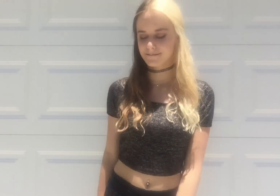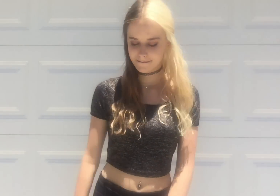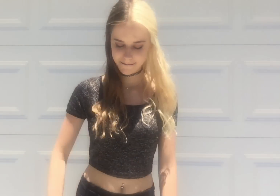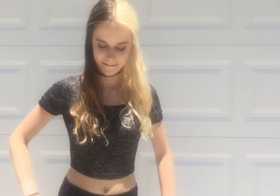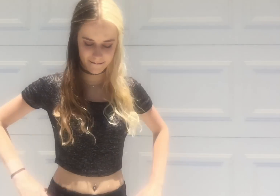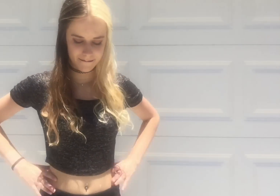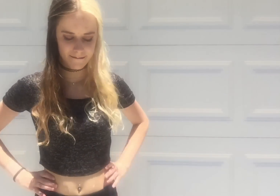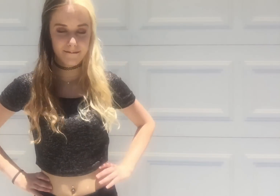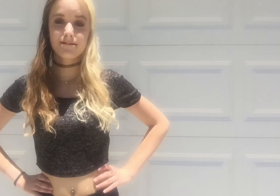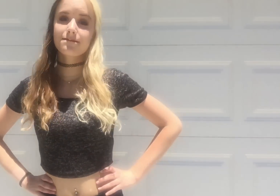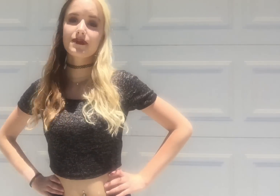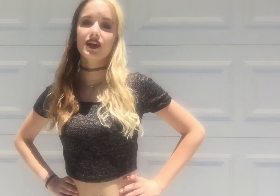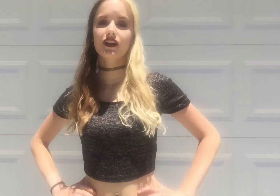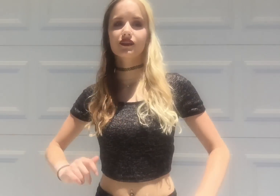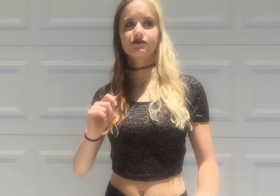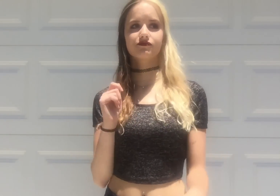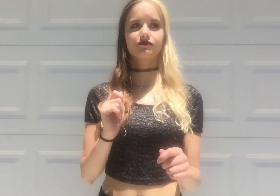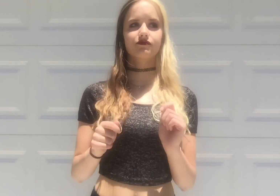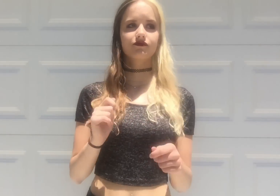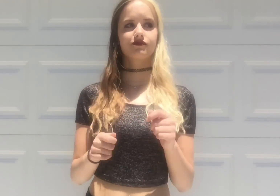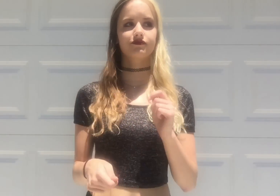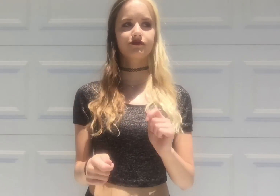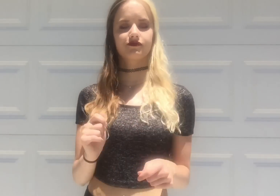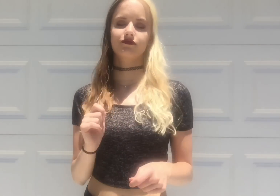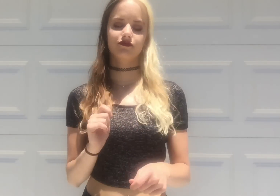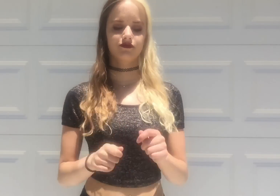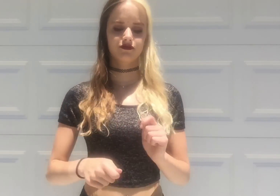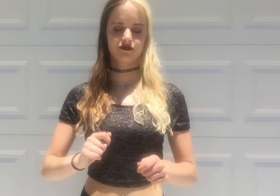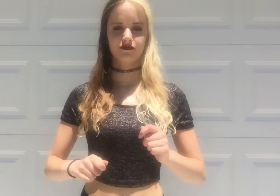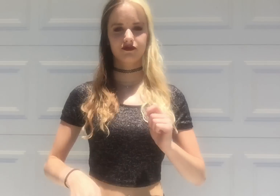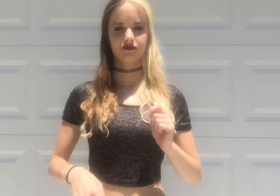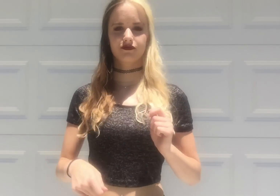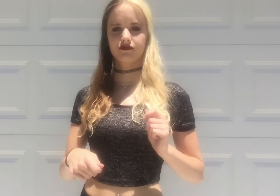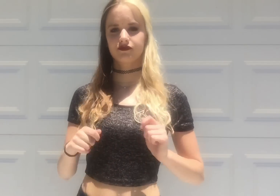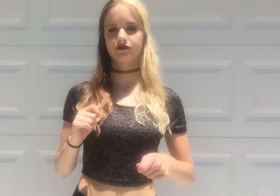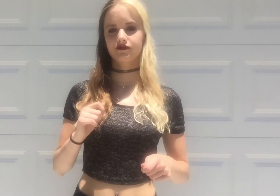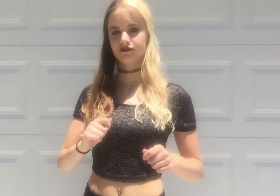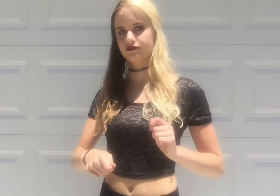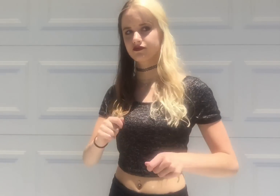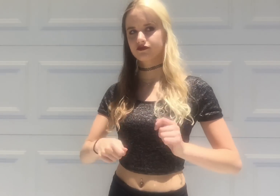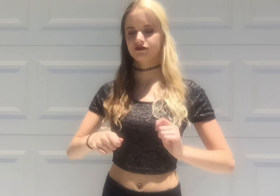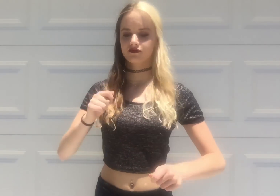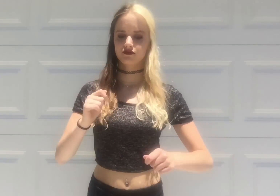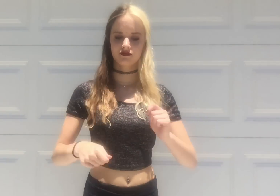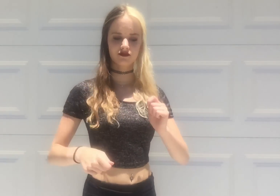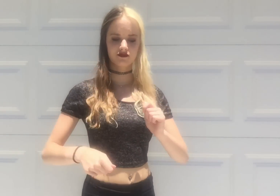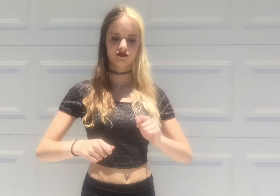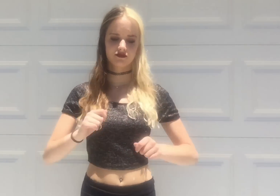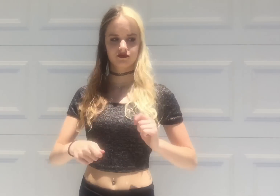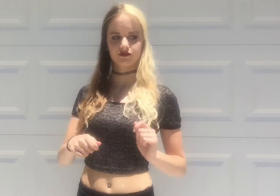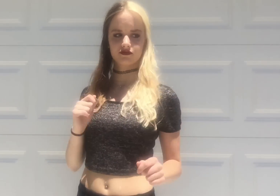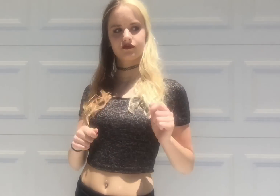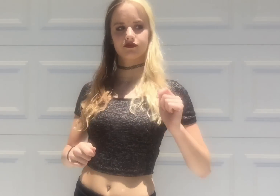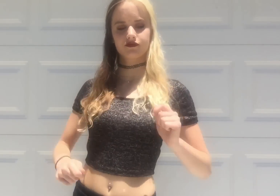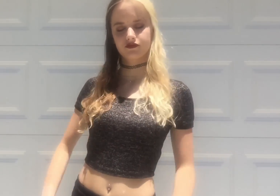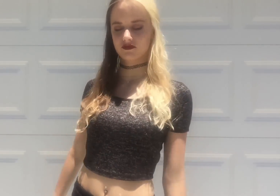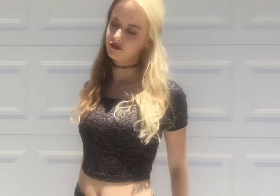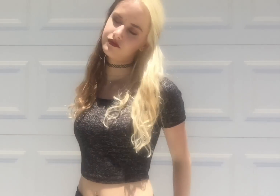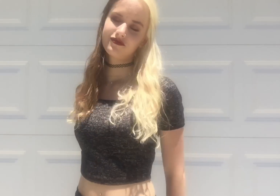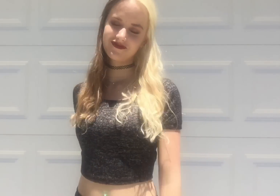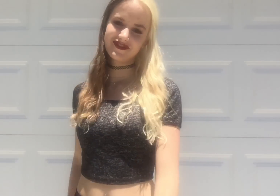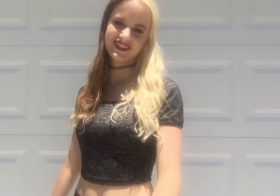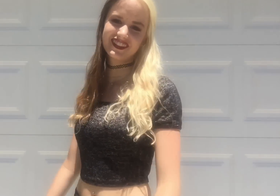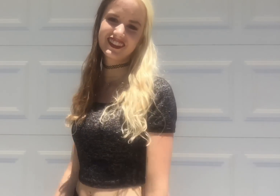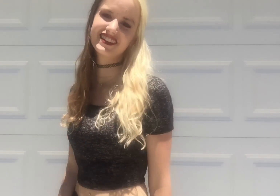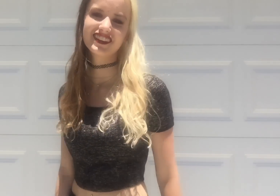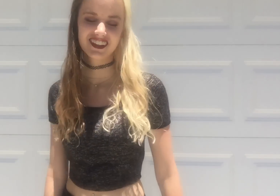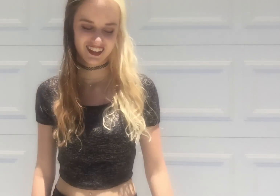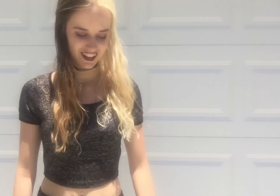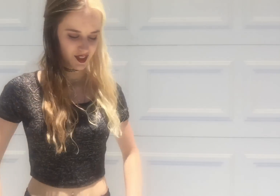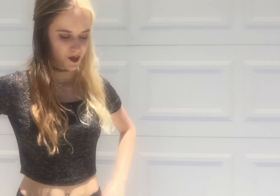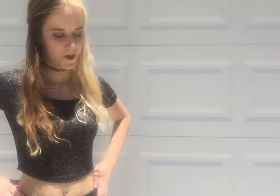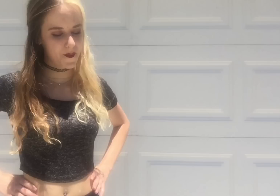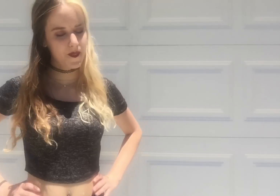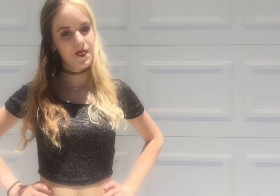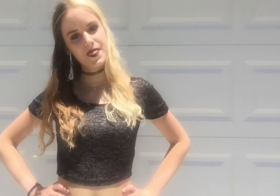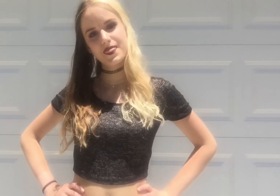[Drums]